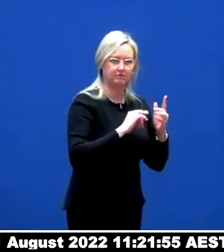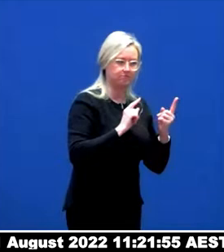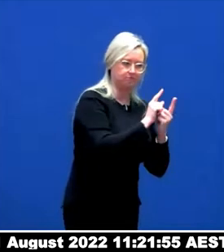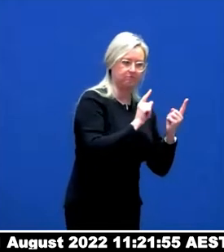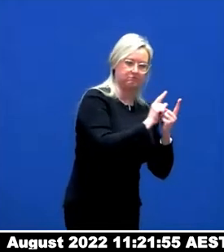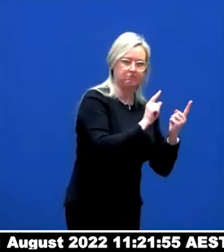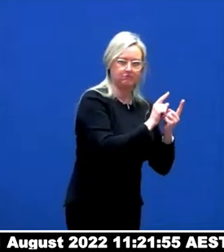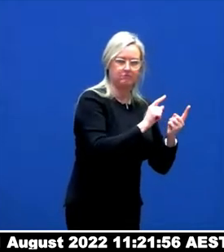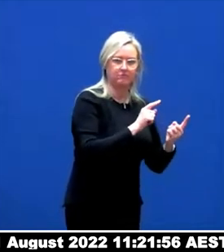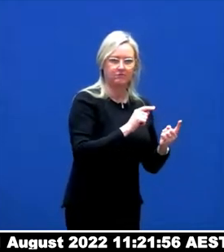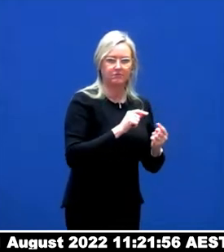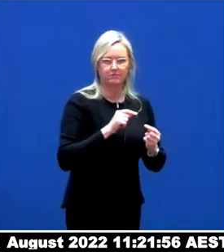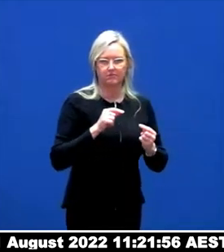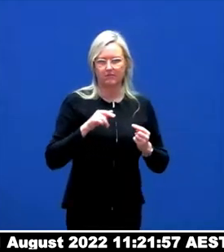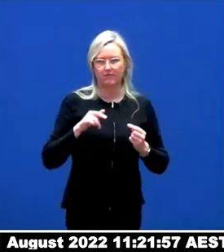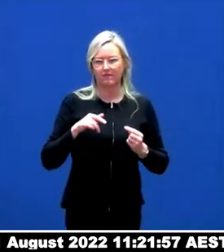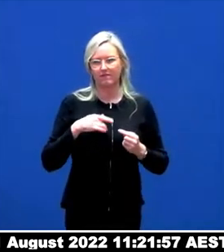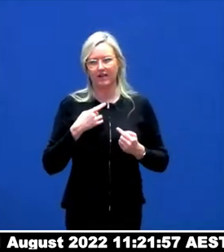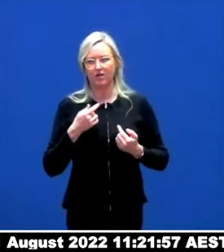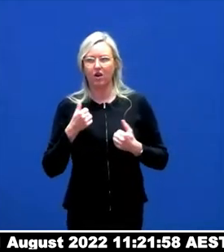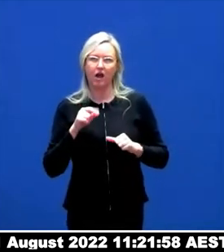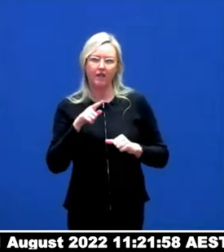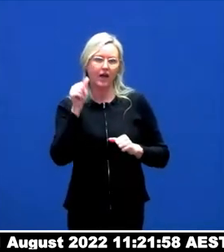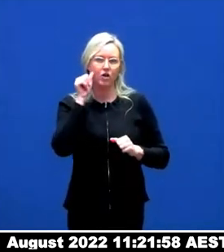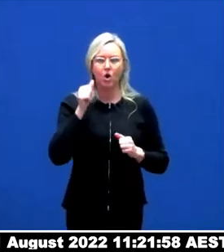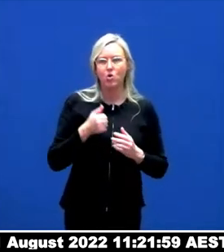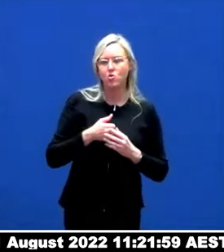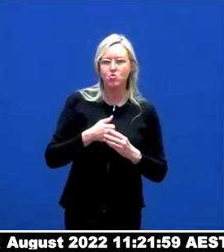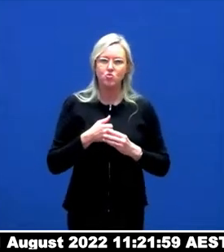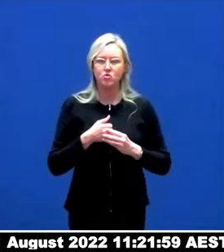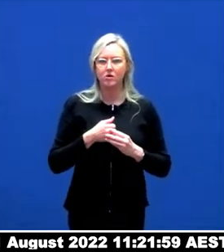They know you still - they write things about you.